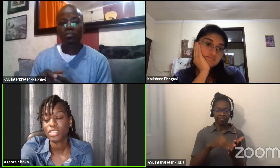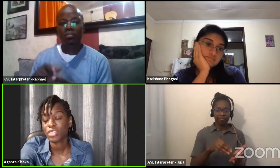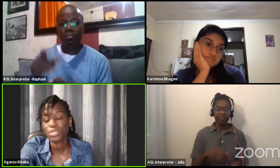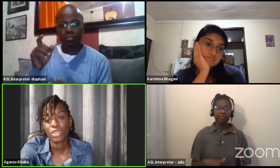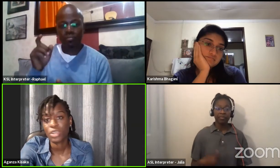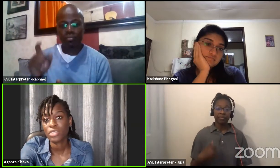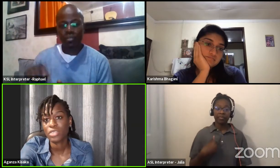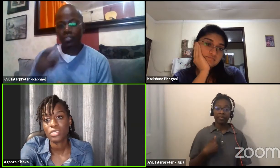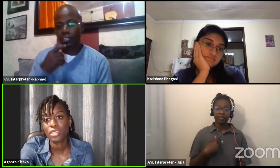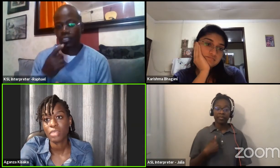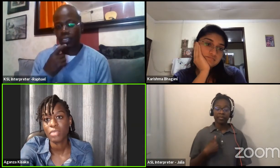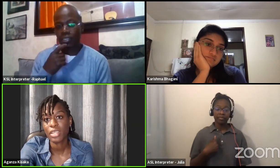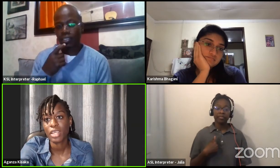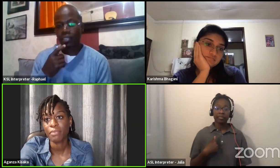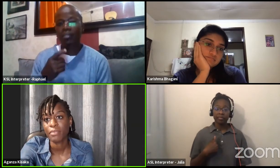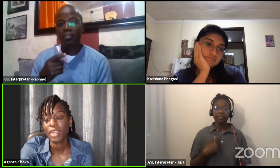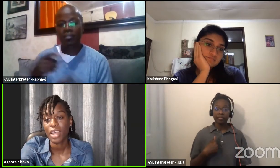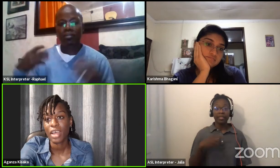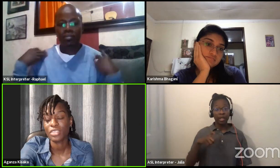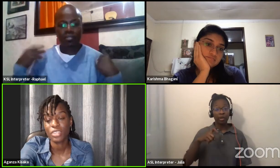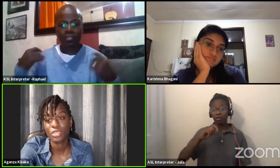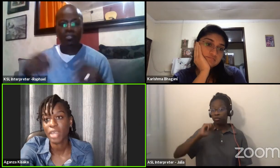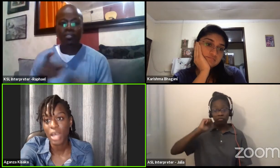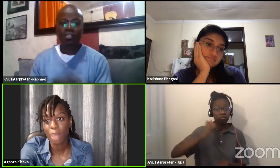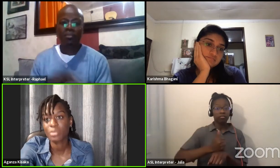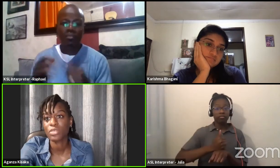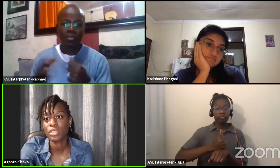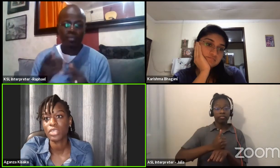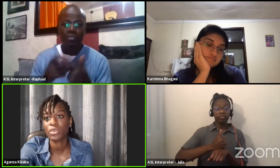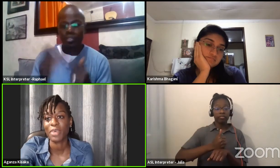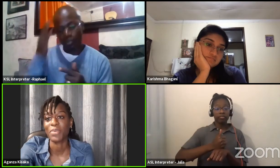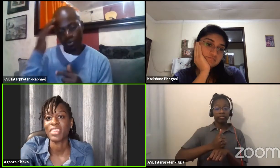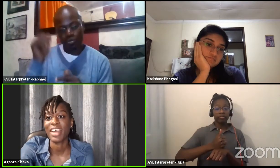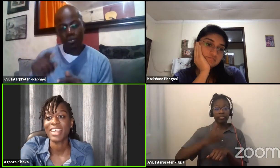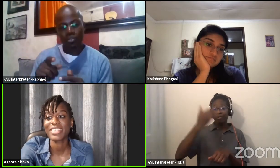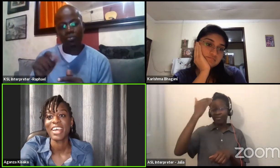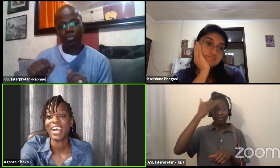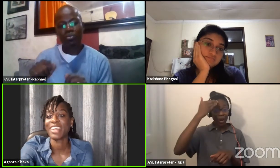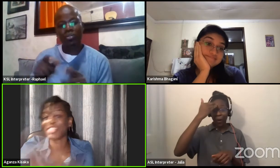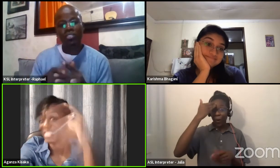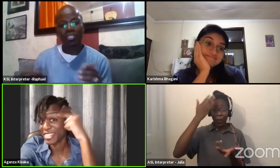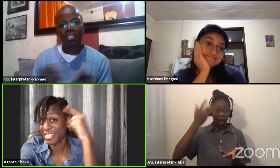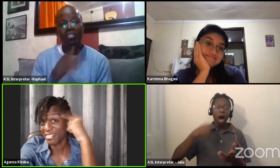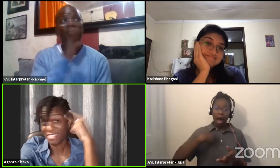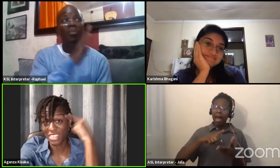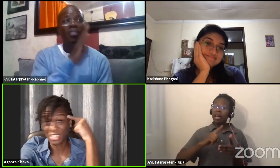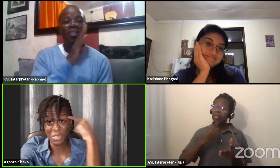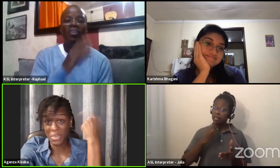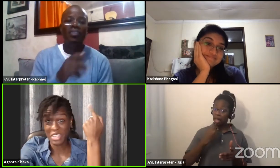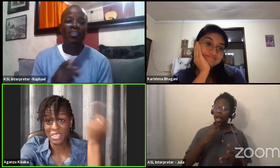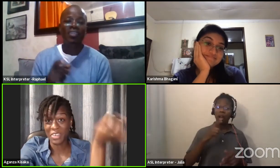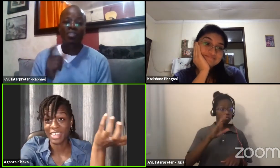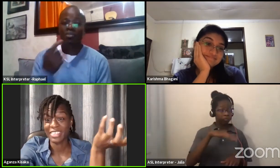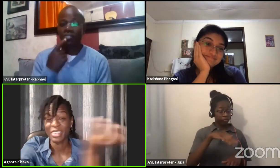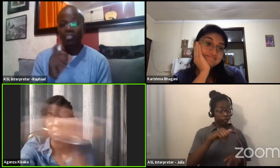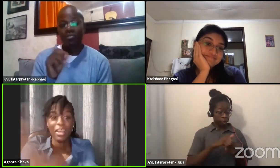and just know you're gonna start at midday and you need to be absolutely okay with that. You just know it in your head